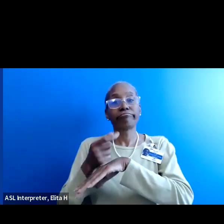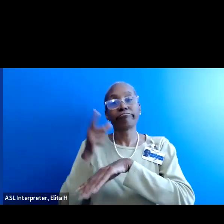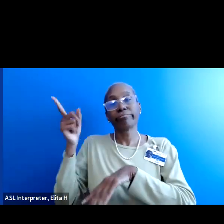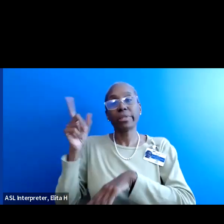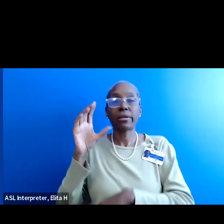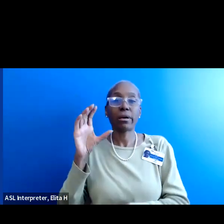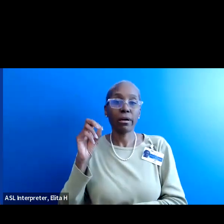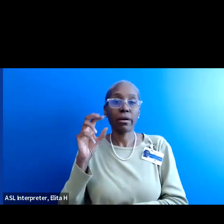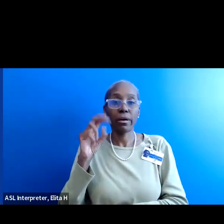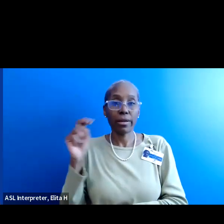It is a law office.